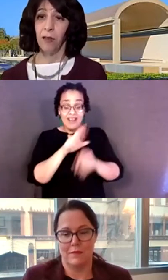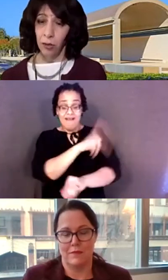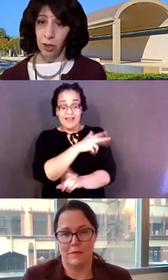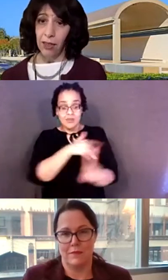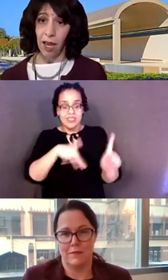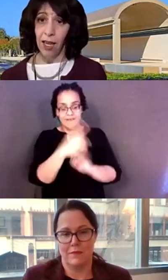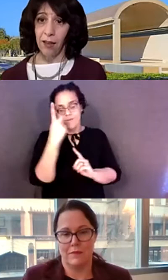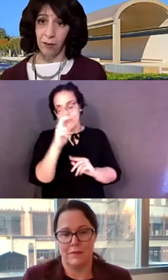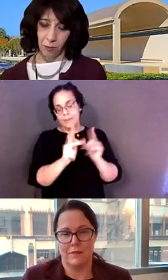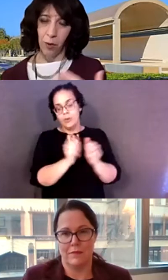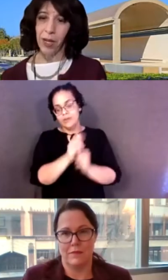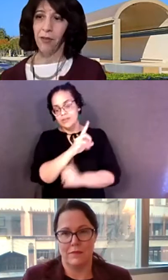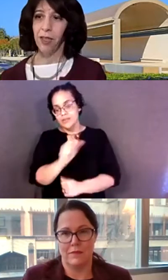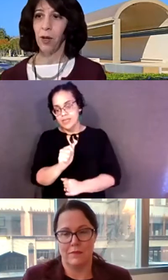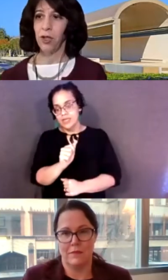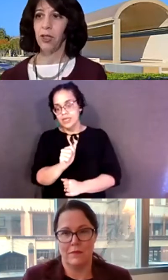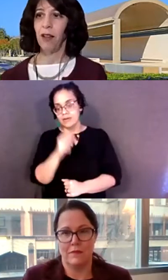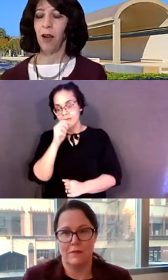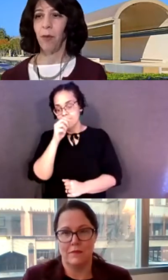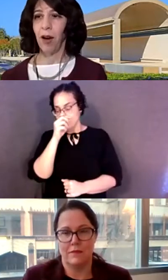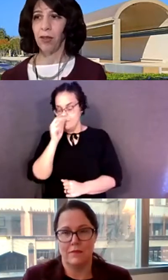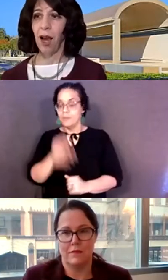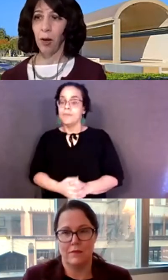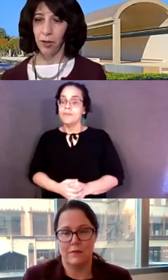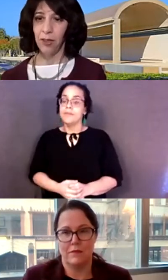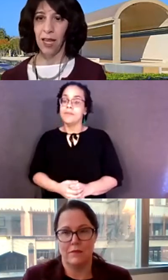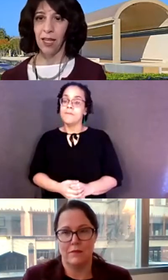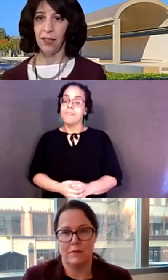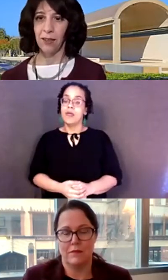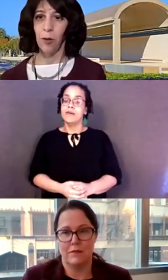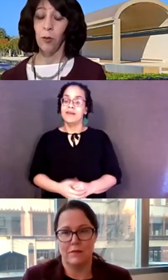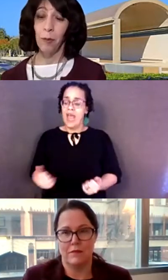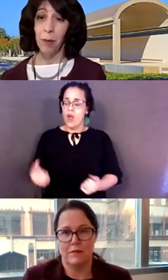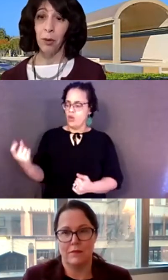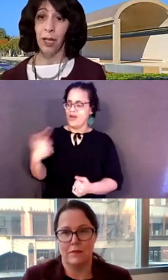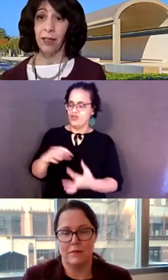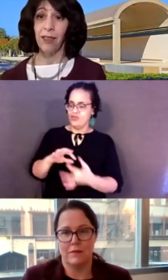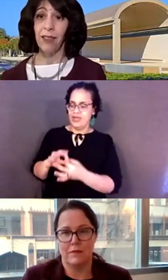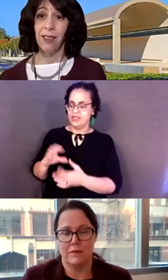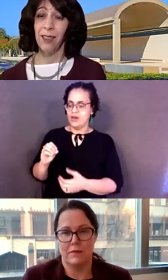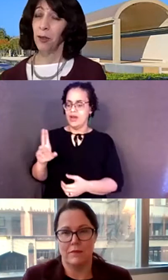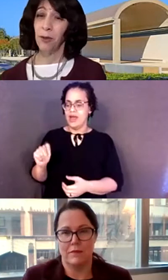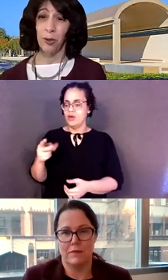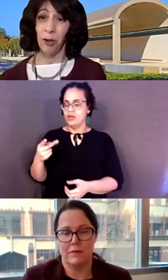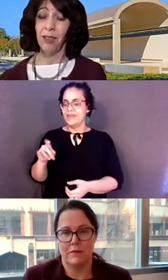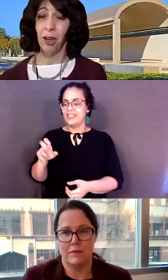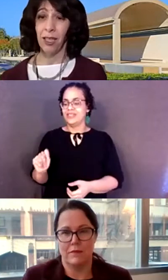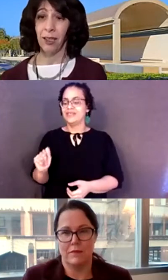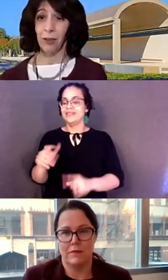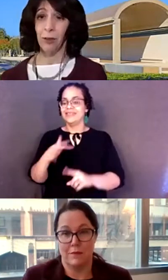look at that when we have the question about outpatient settings, remembering